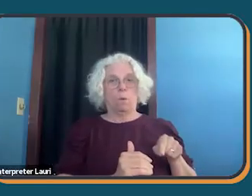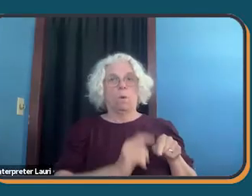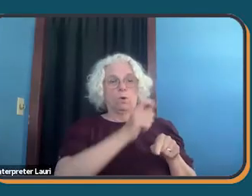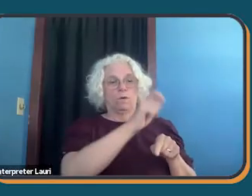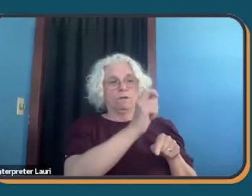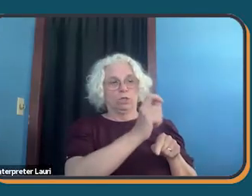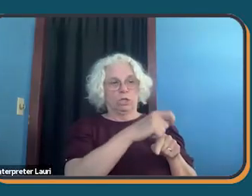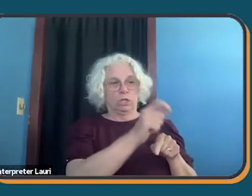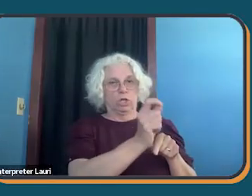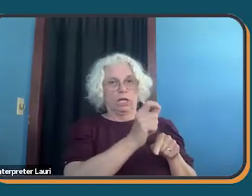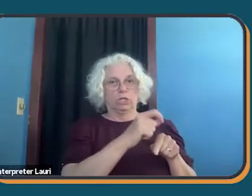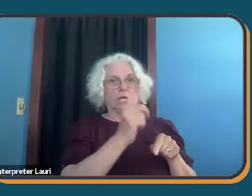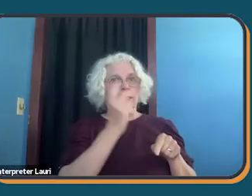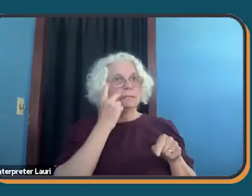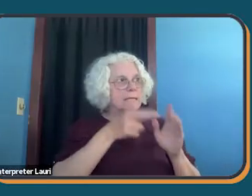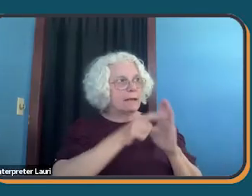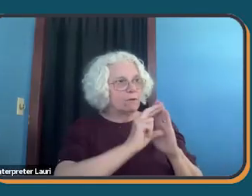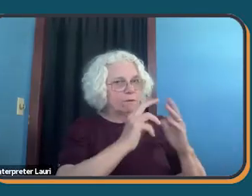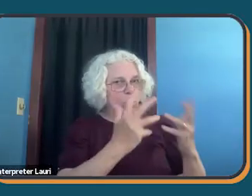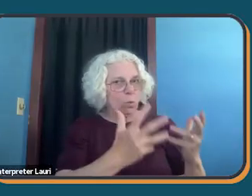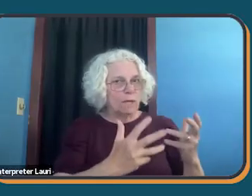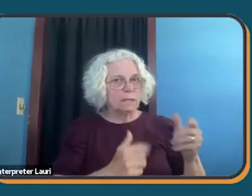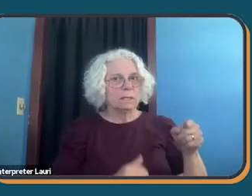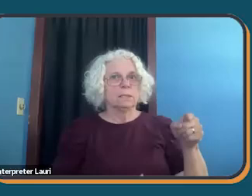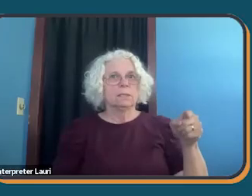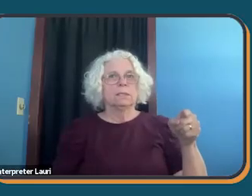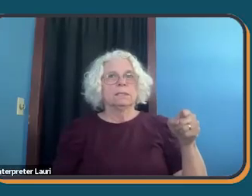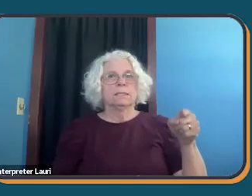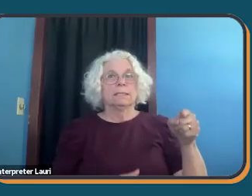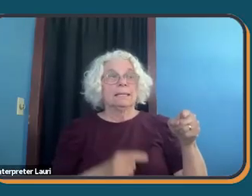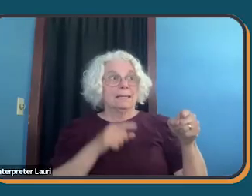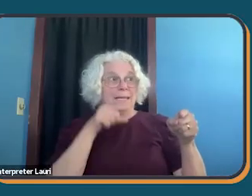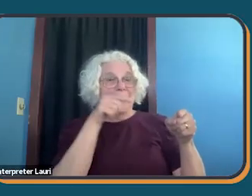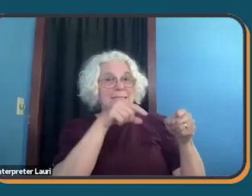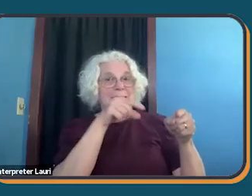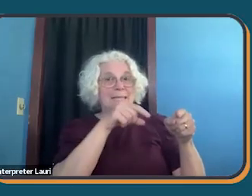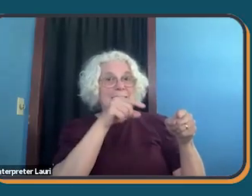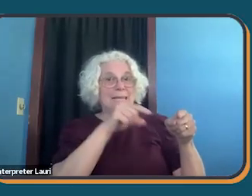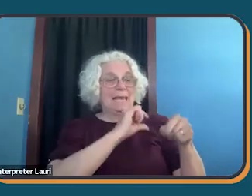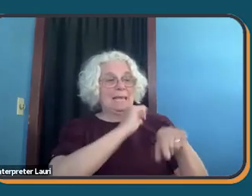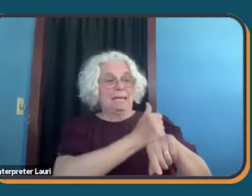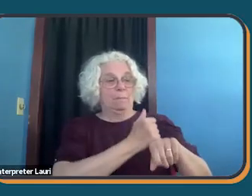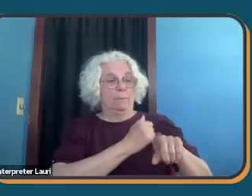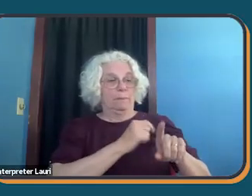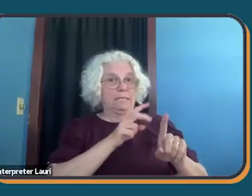and keep track of which resources you've reviewed. And because in that implementation guide